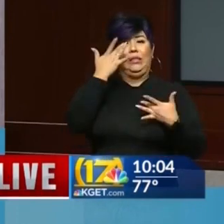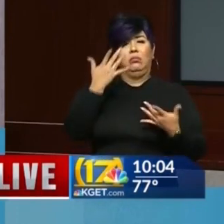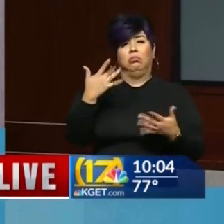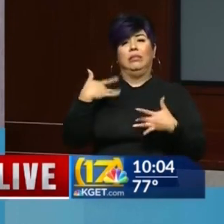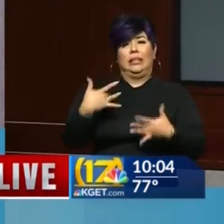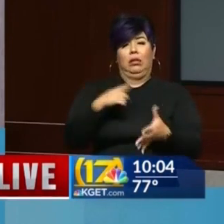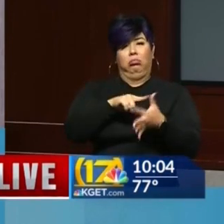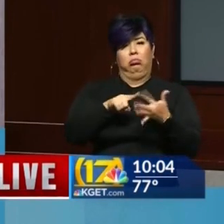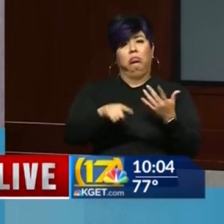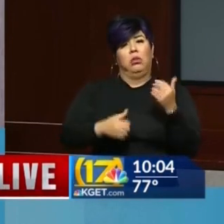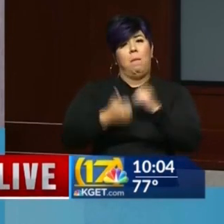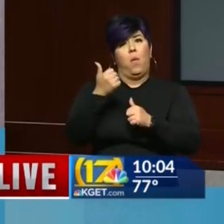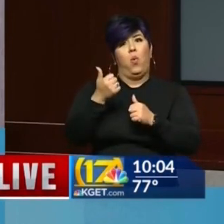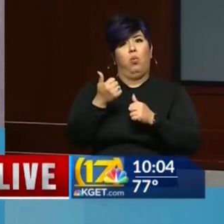YOU UNDERLYING CONDITION WERE